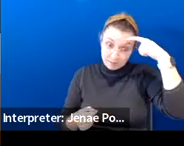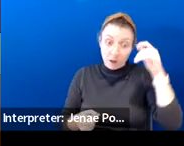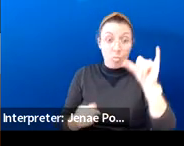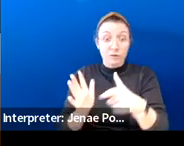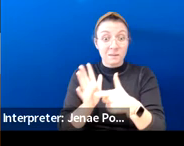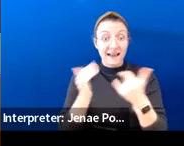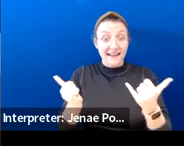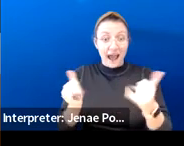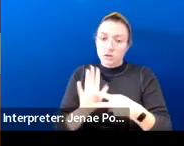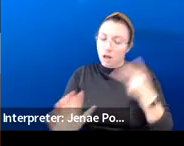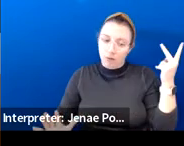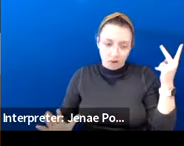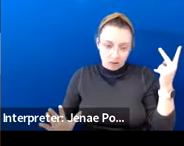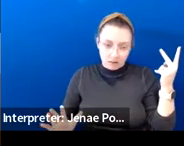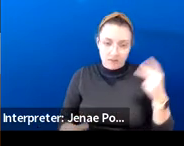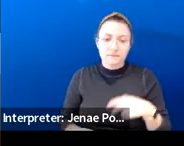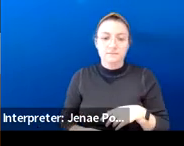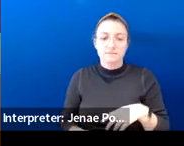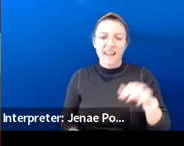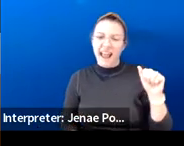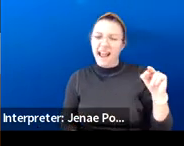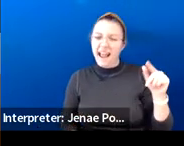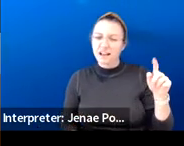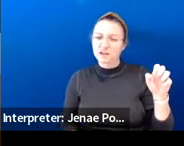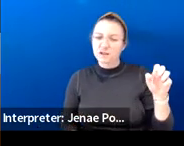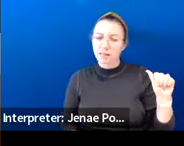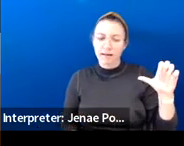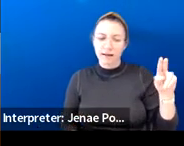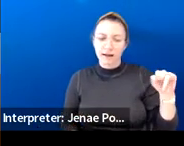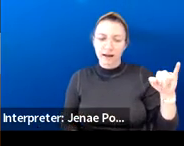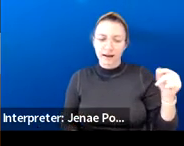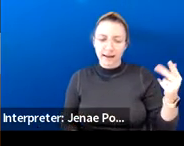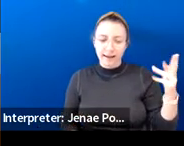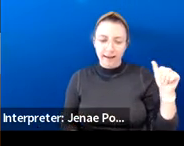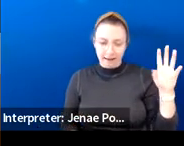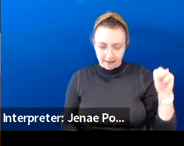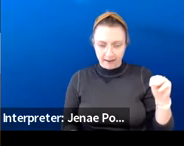13 on your side. Angela Cunningham introduces us to the unsung heroes of the COVID 19 pandemic.